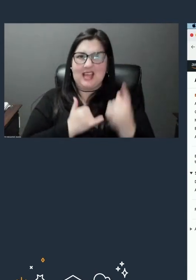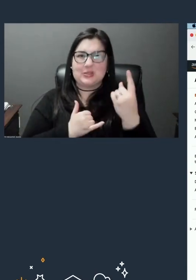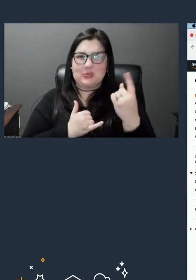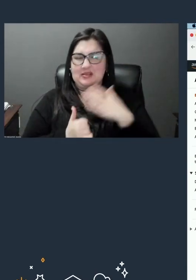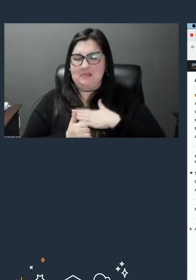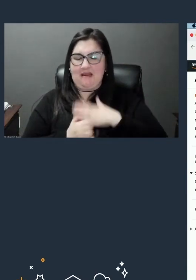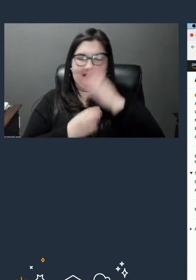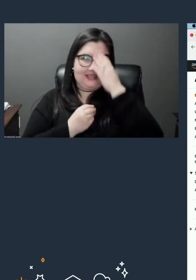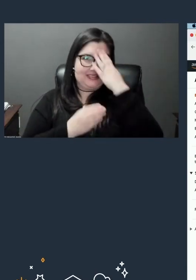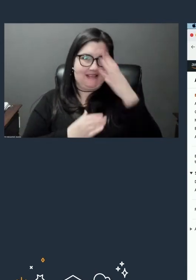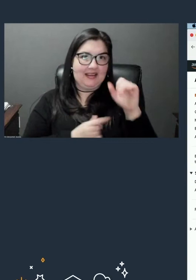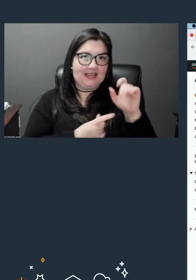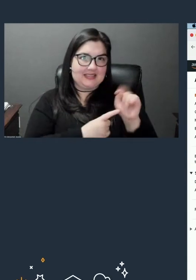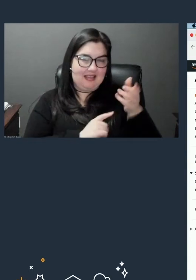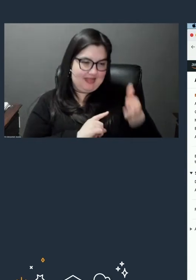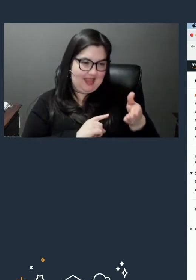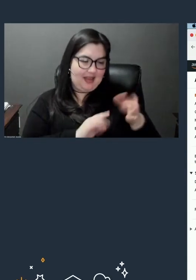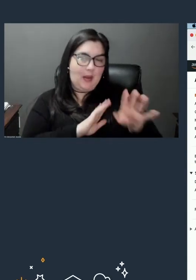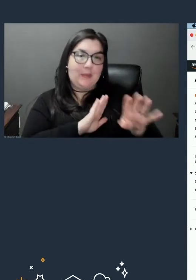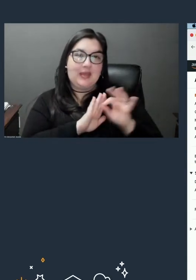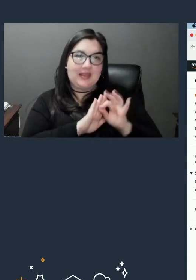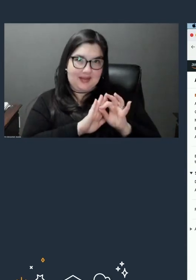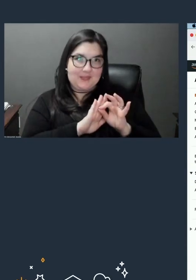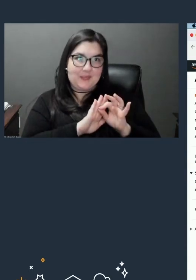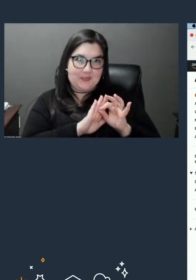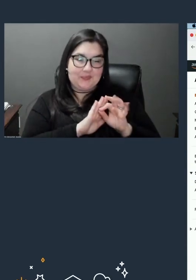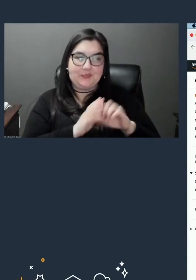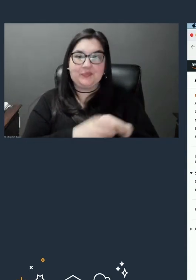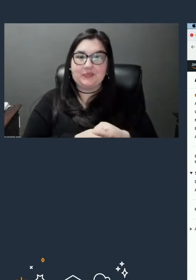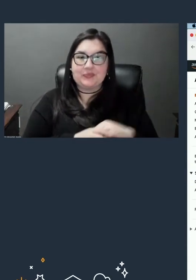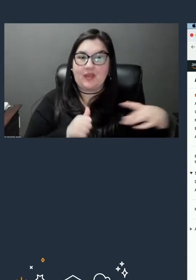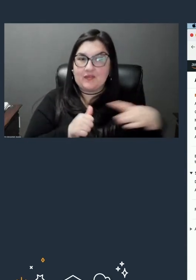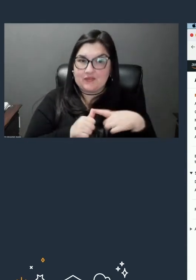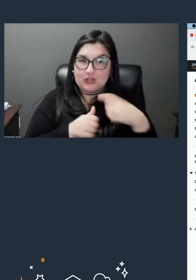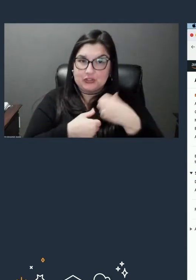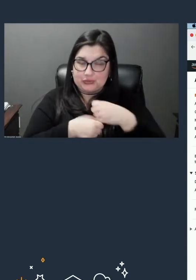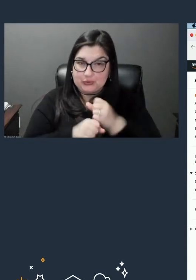So here we go. That's my data set. So I'm first going to create an access point.